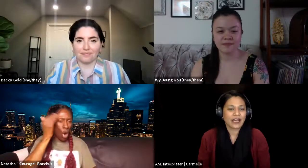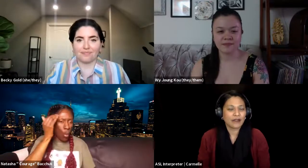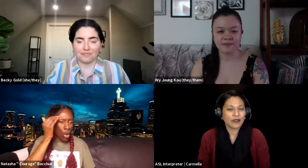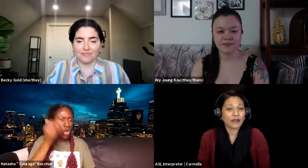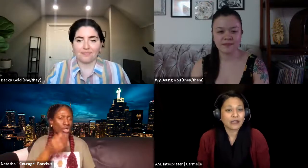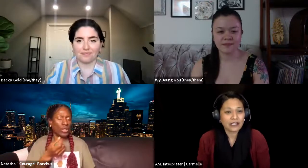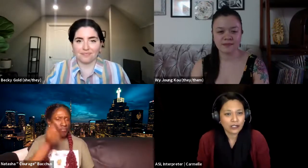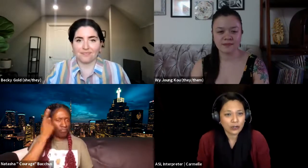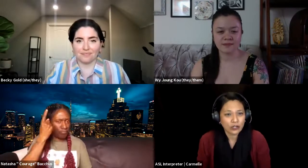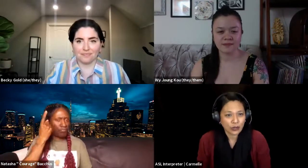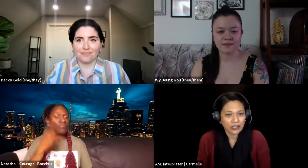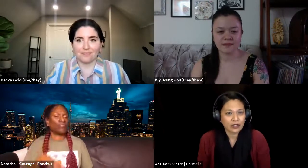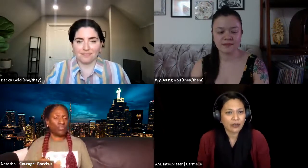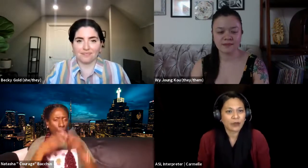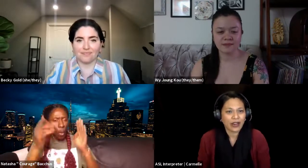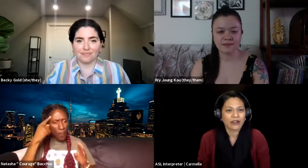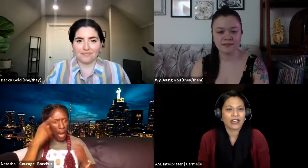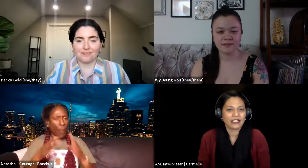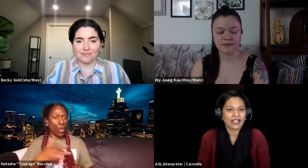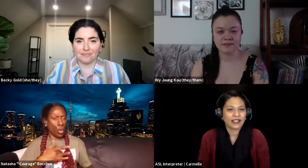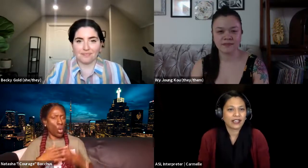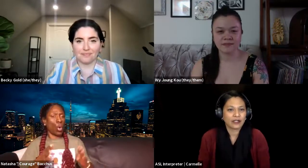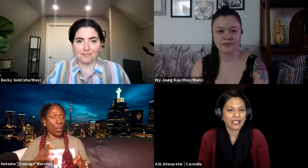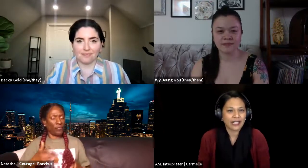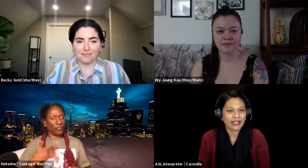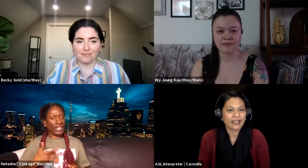and for everyone to listen to their stories to be aware and to gain that understanding